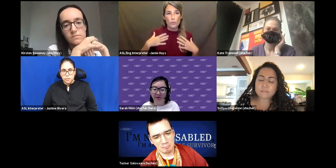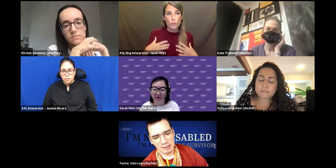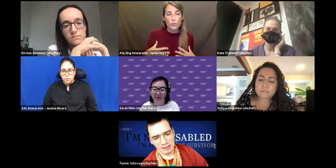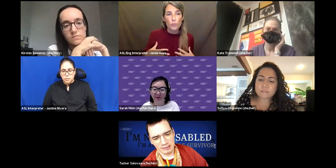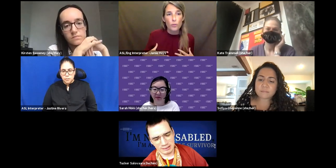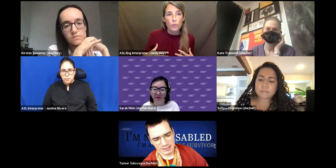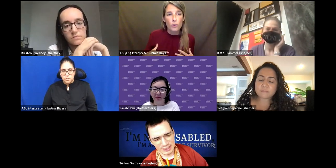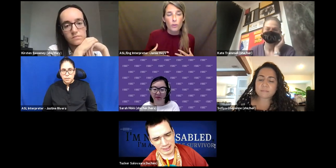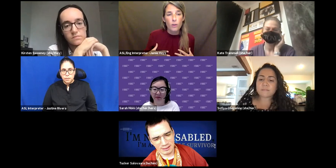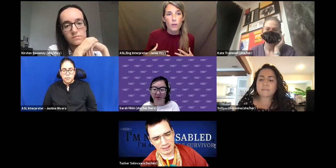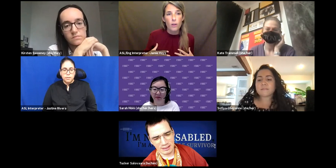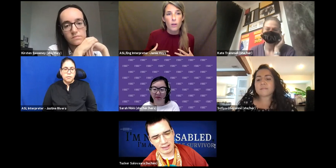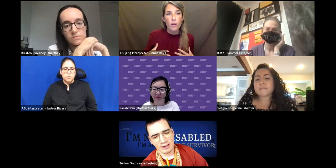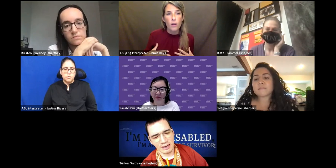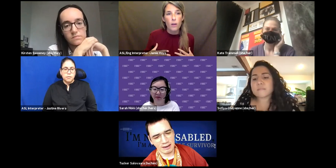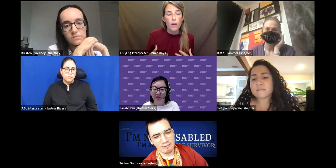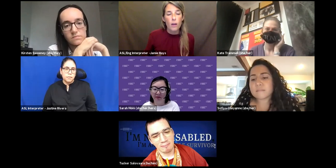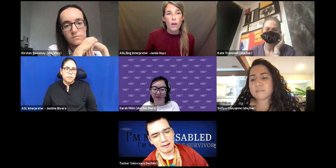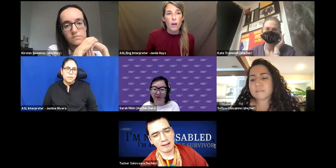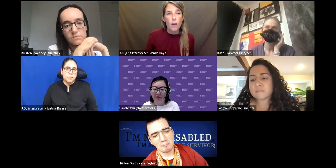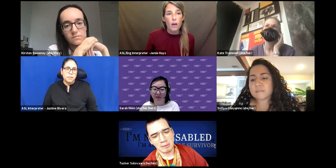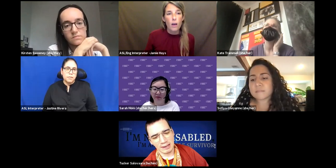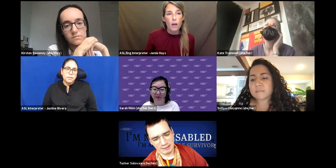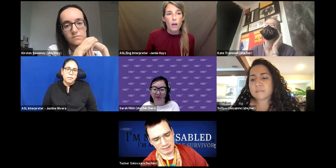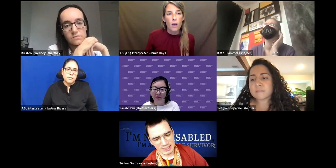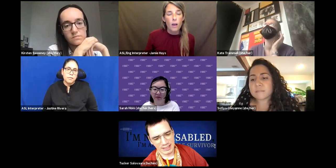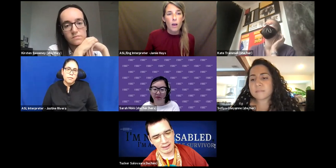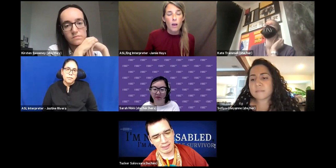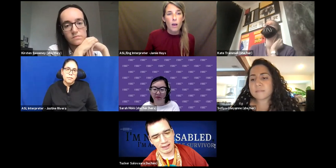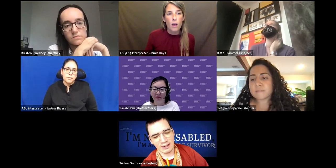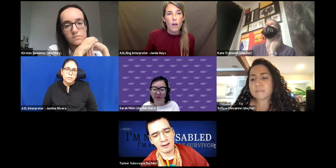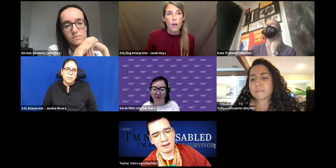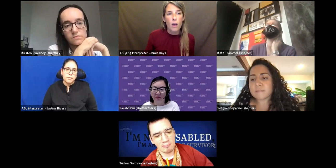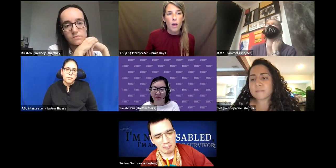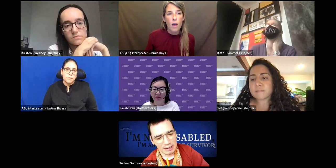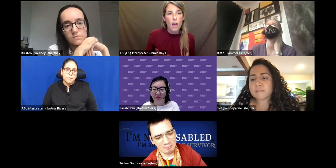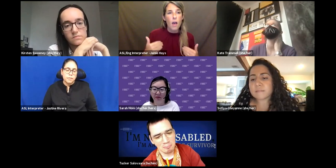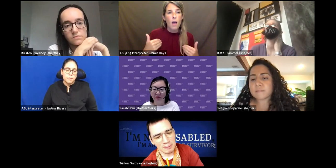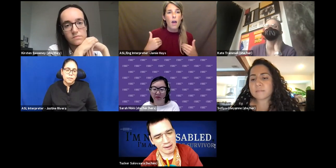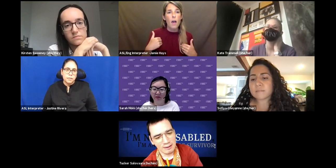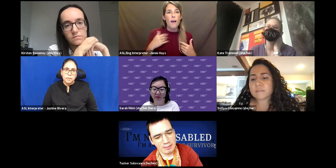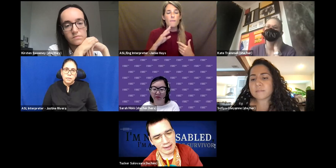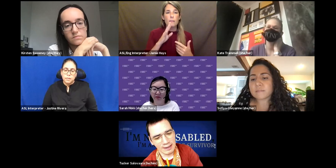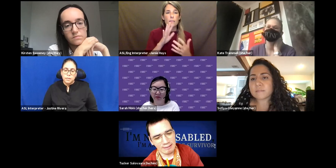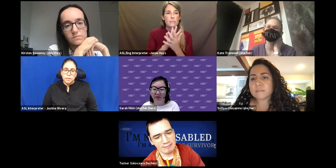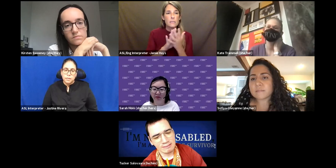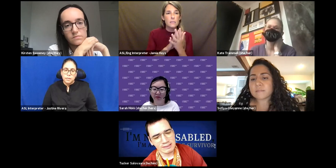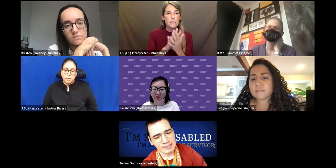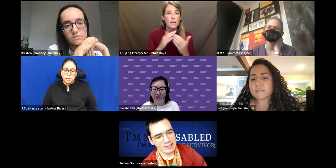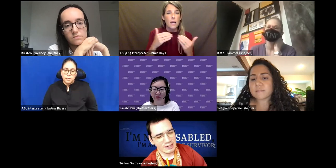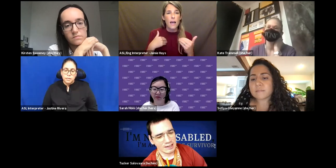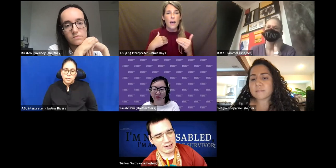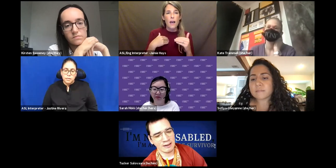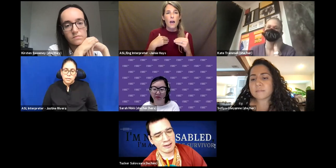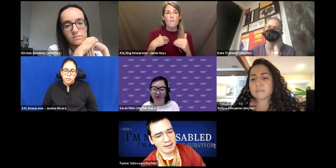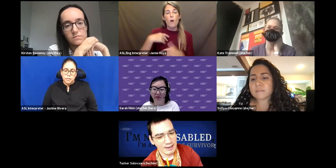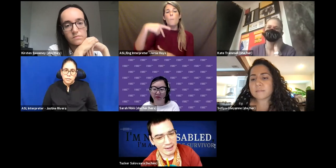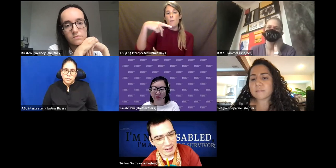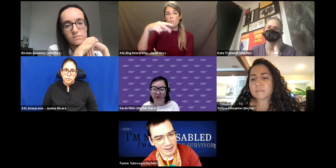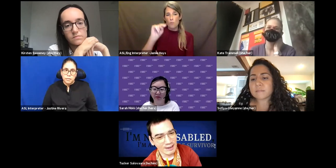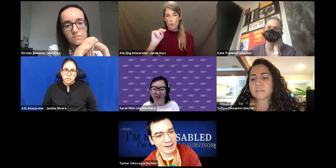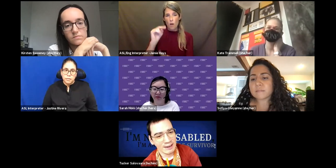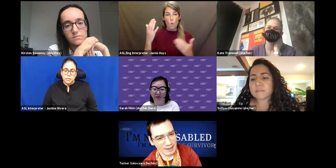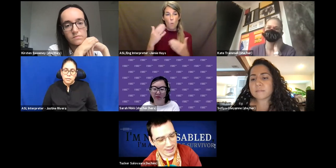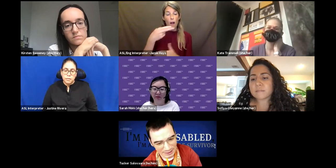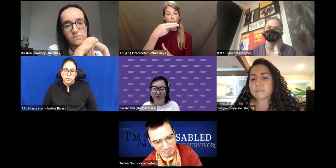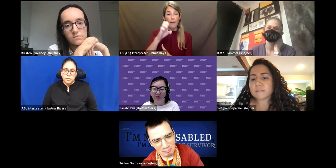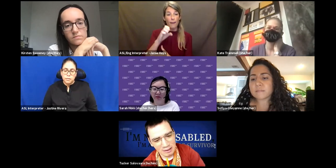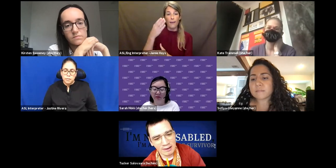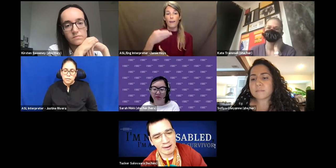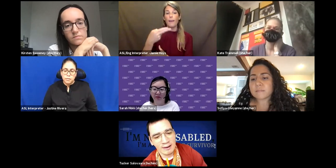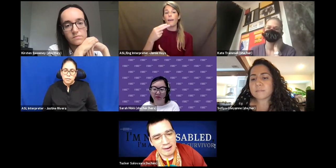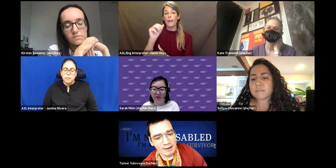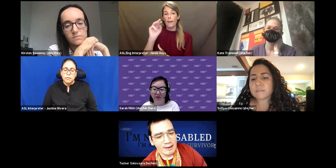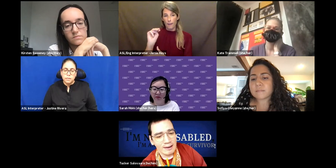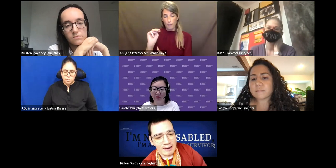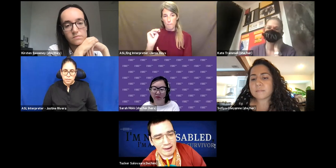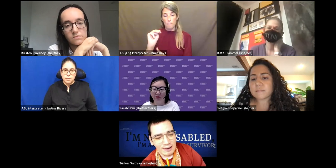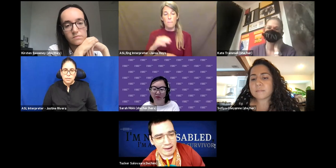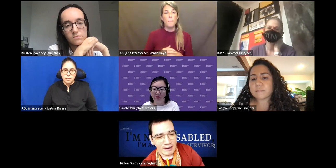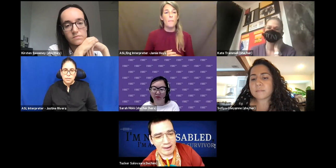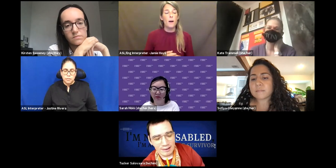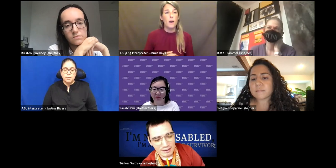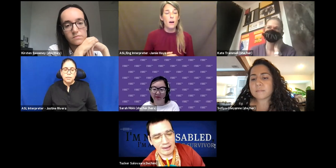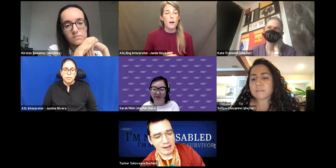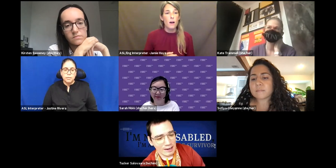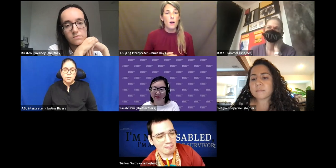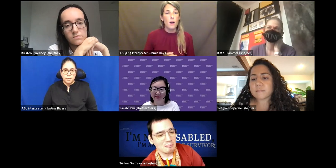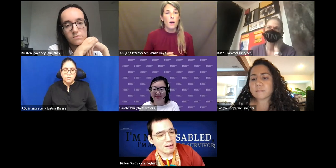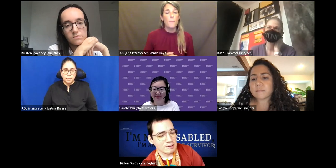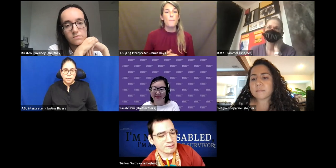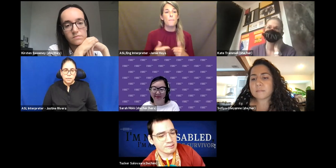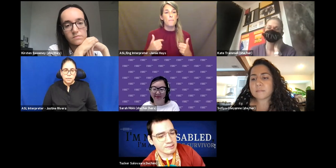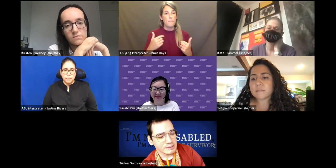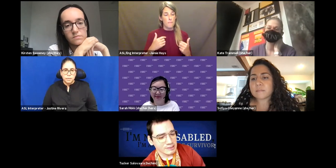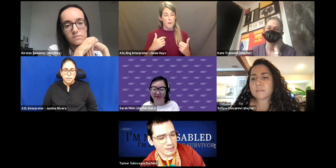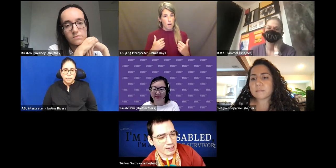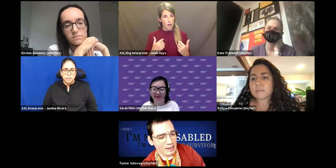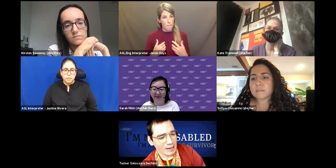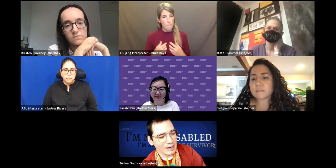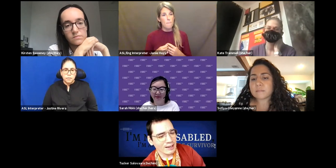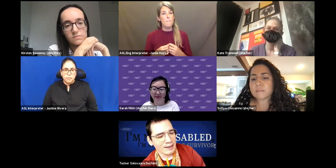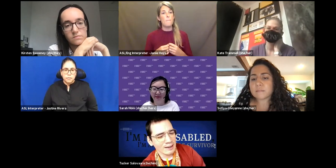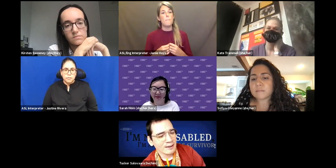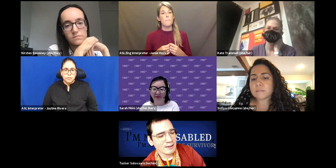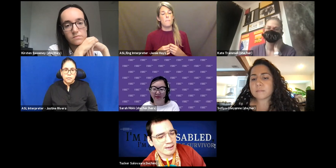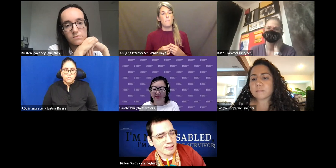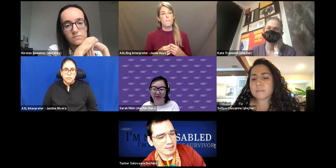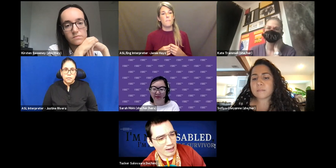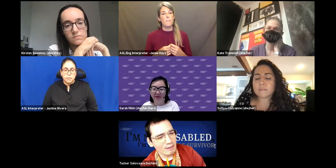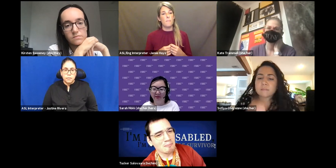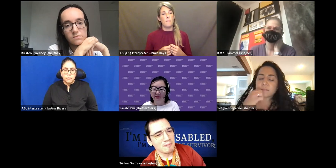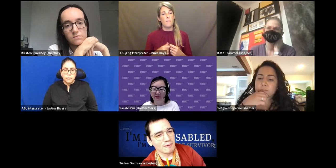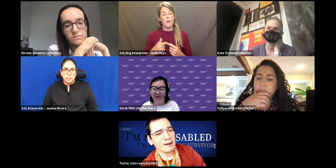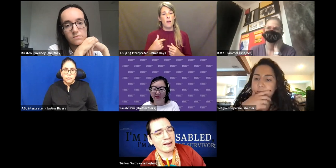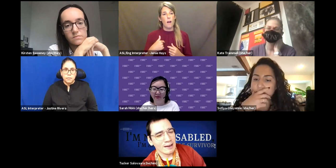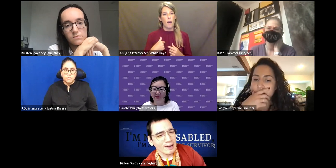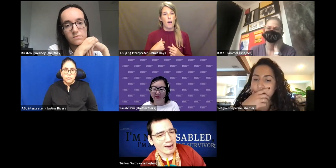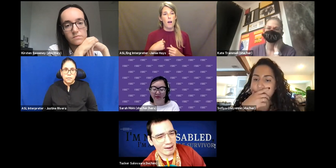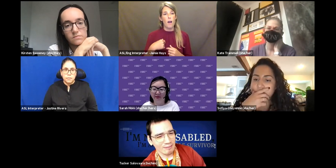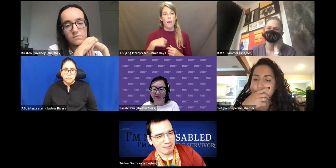bandana, orange bandana. My pronouns are he/him. I love how